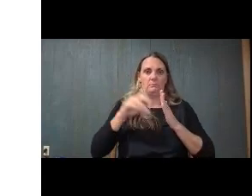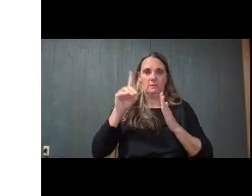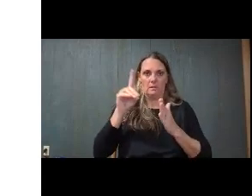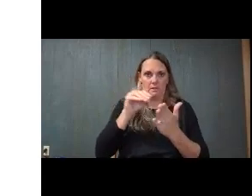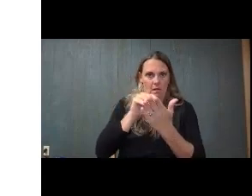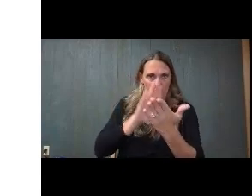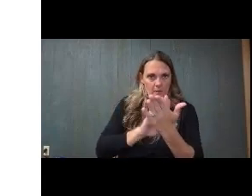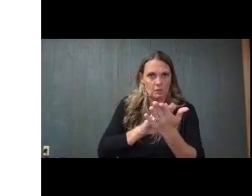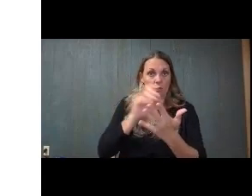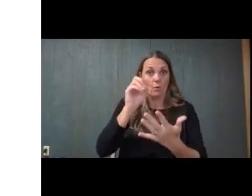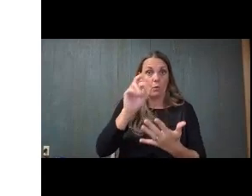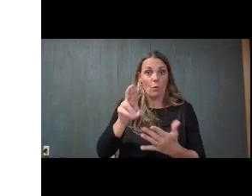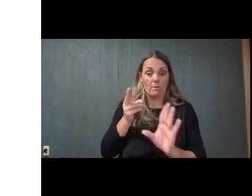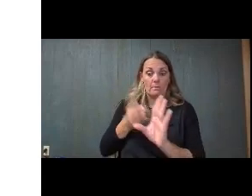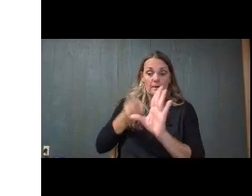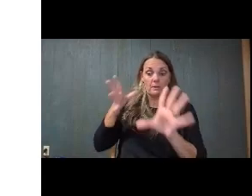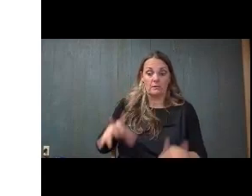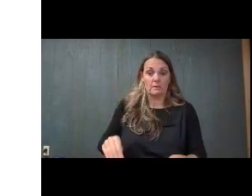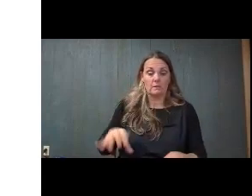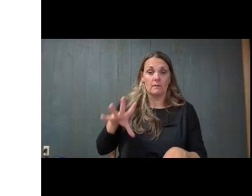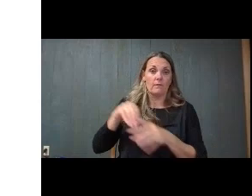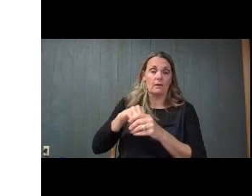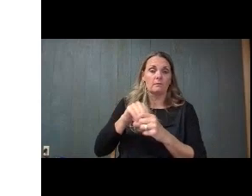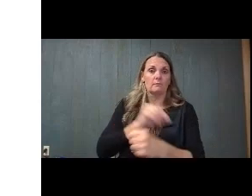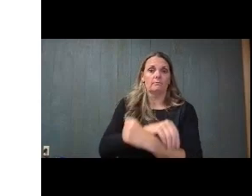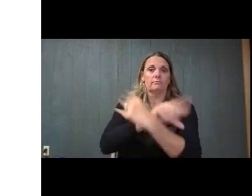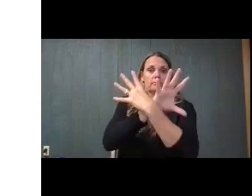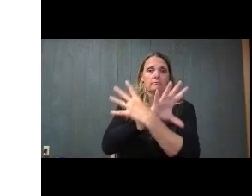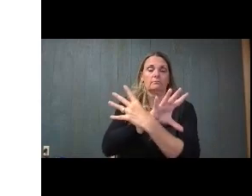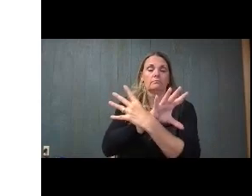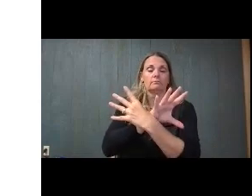or participation in virtual VR participant meetings.